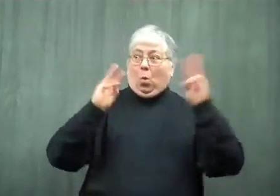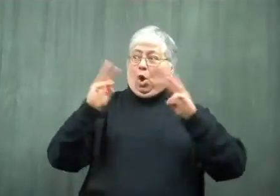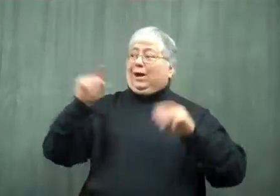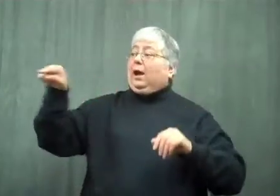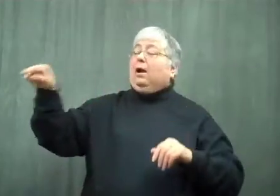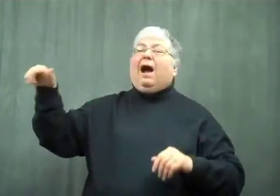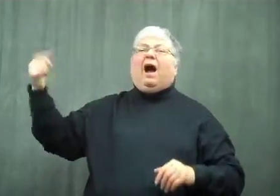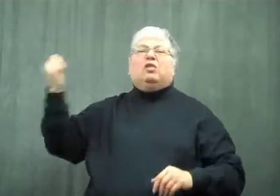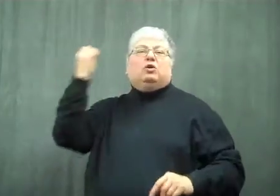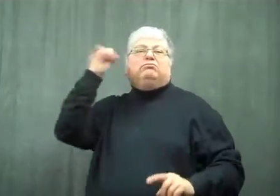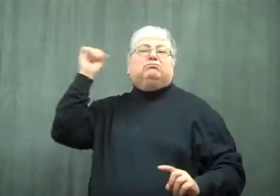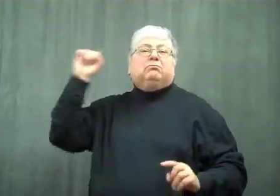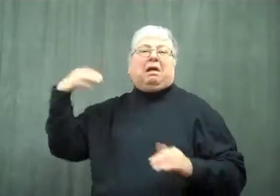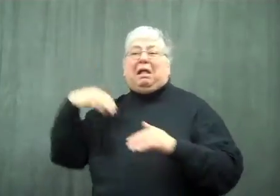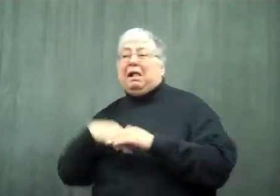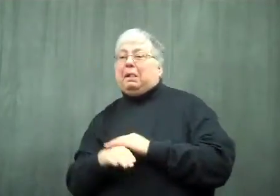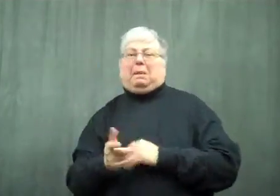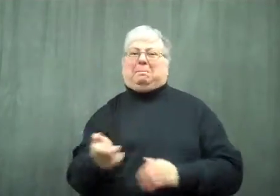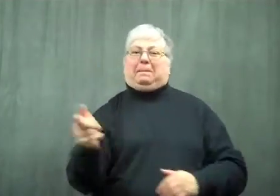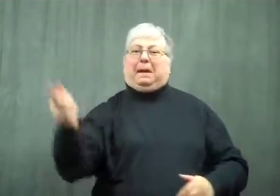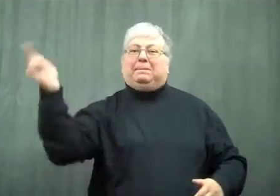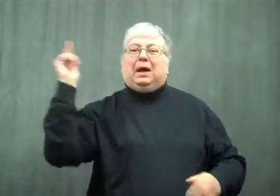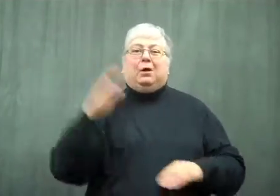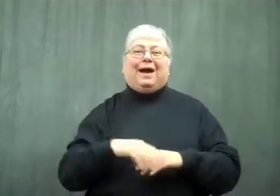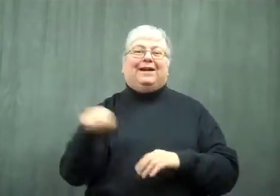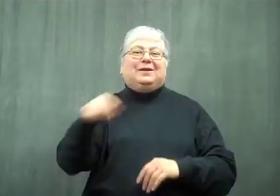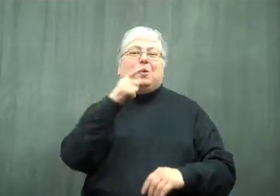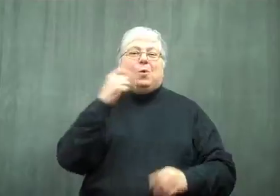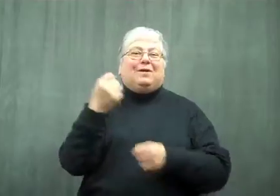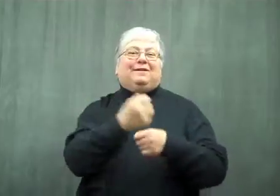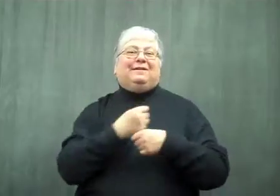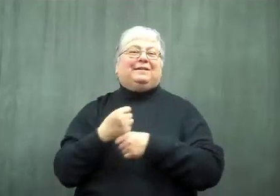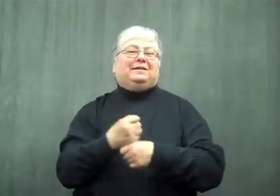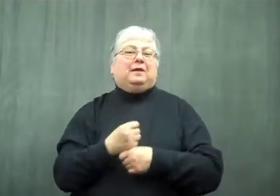They were also worried that rebels would sneak in and shoot at the protesters.